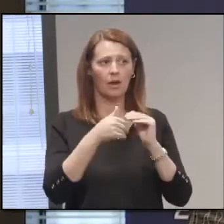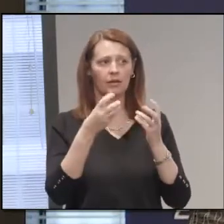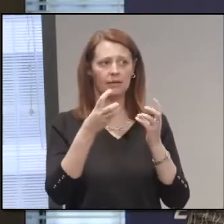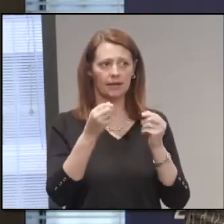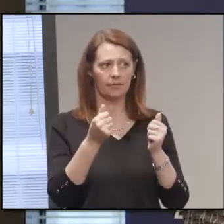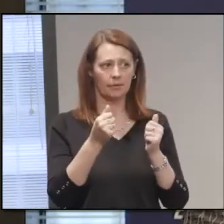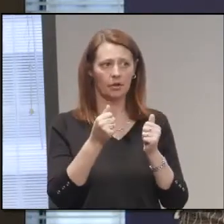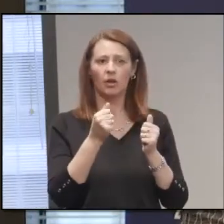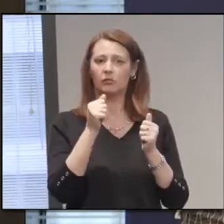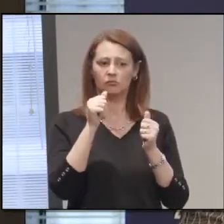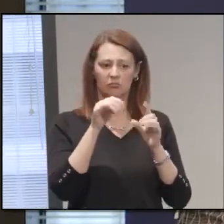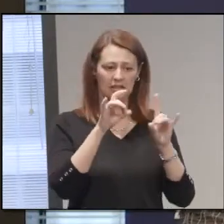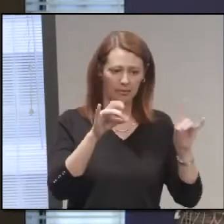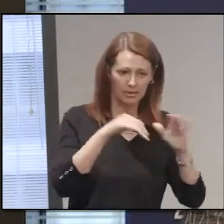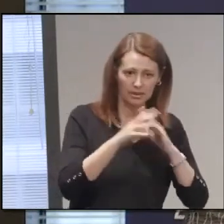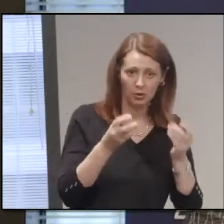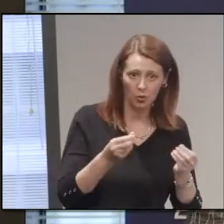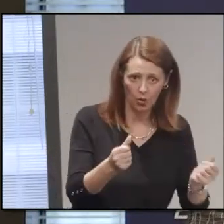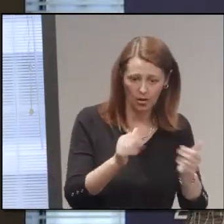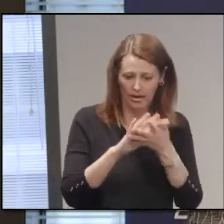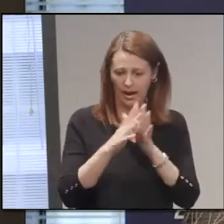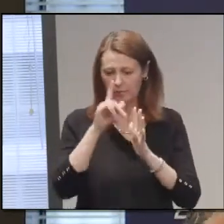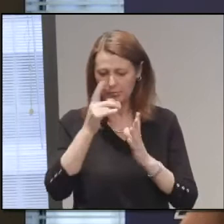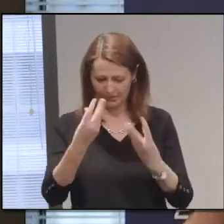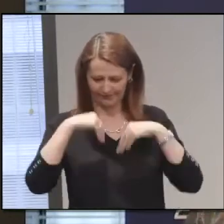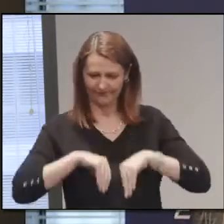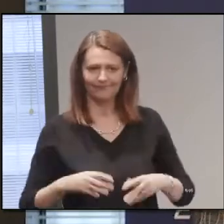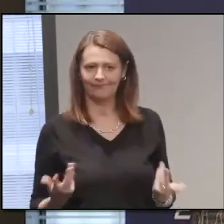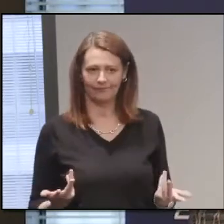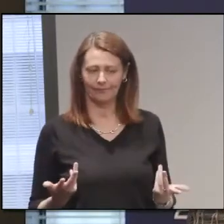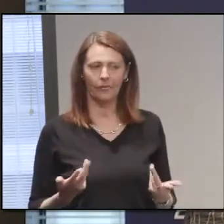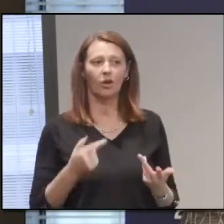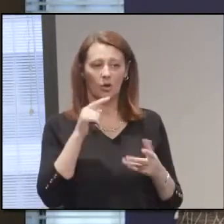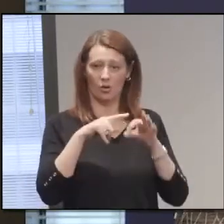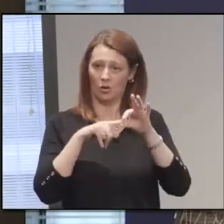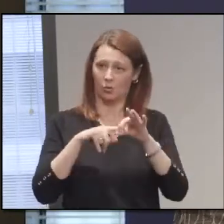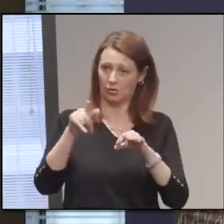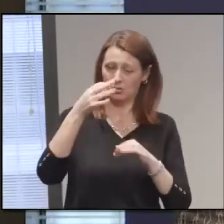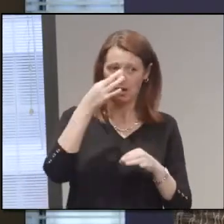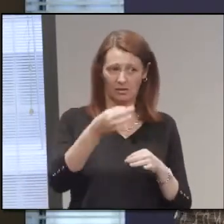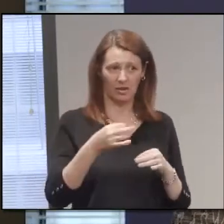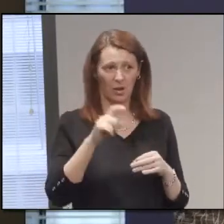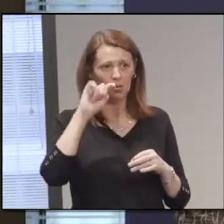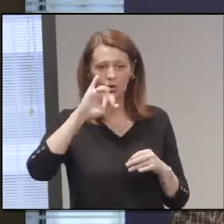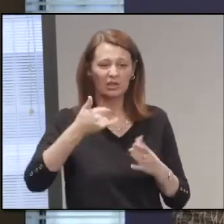in soil and about how people get exposed to them, so then this question says we'll just clean it up